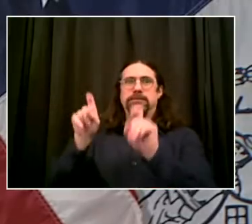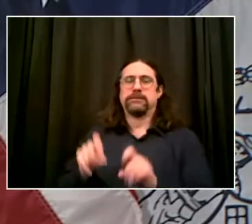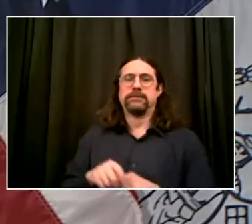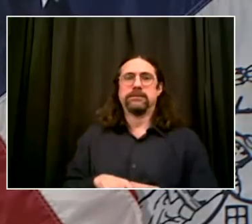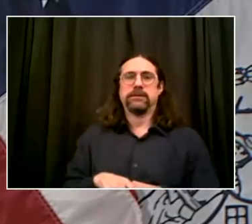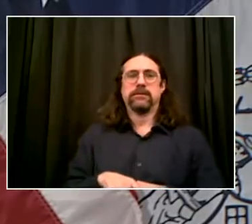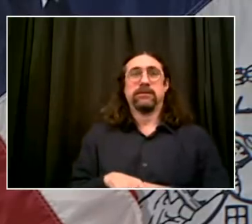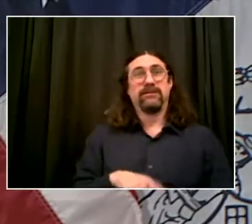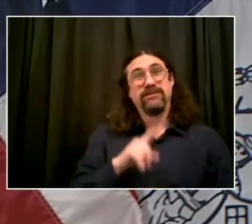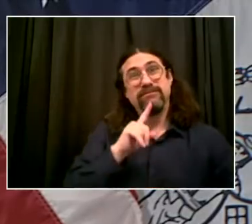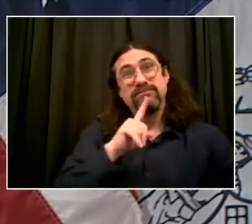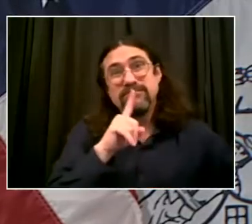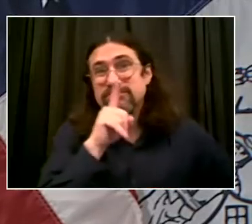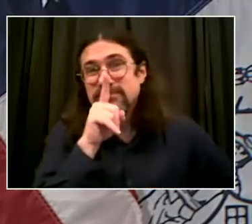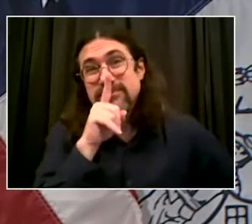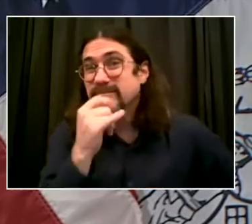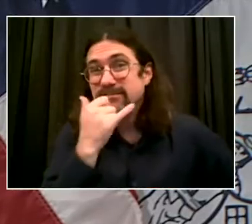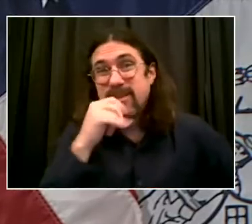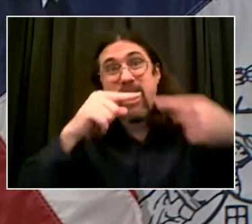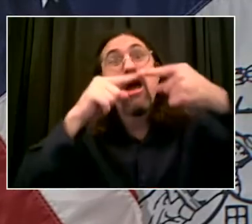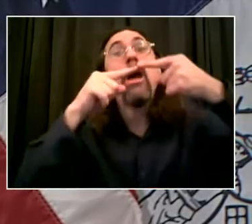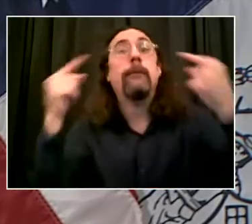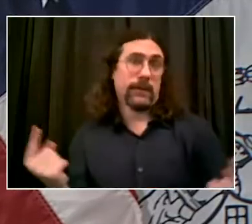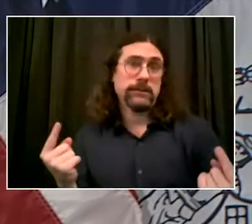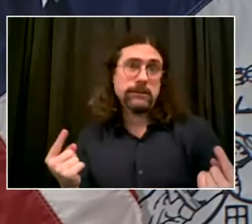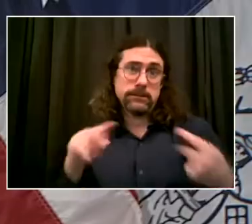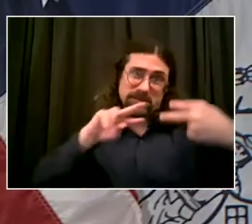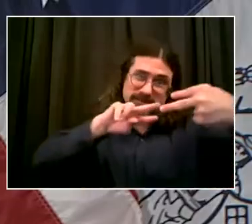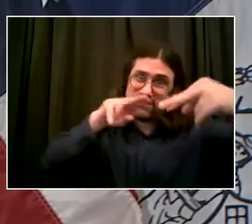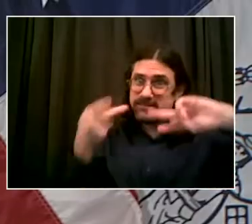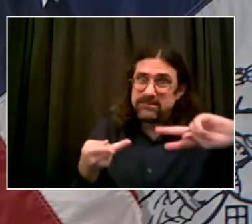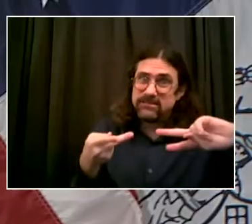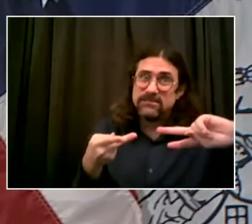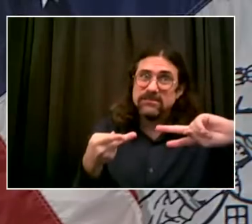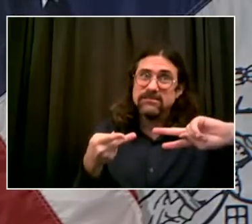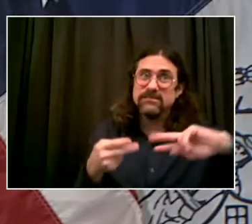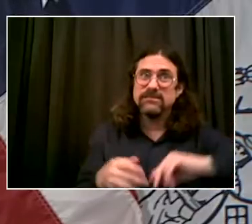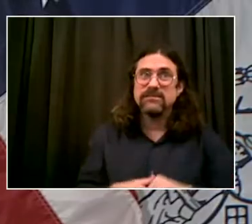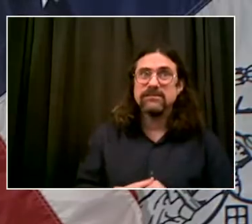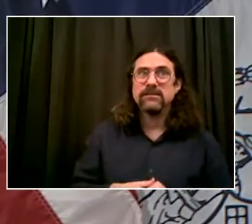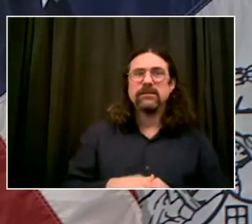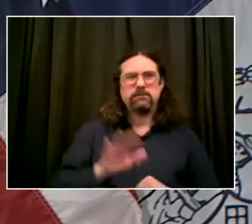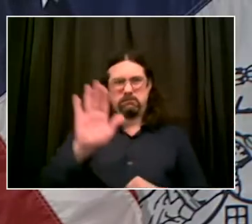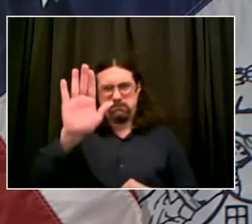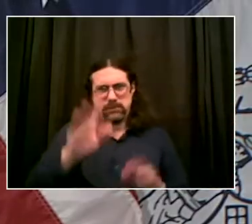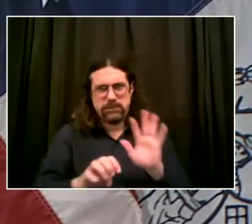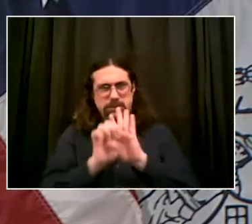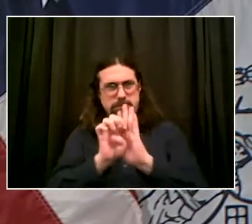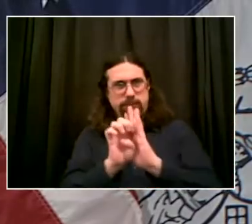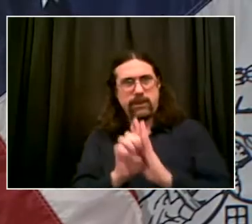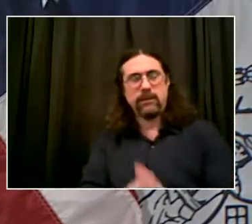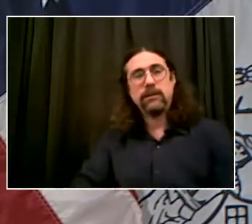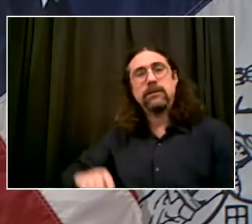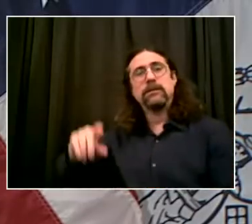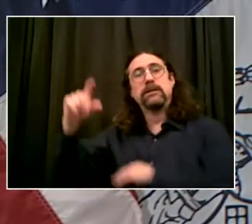BEEN REDUCED. WE SAW THAT IN SUNSET PARK, EVENTUALLY WE SAW TTHAT IN ROBOKOKN LYOVER THE LAST FEW MONTHS. SO AS PEOPLE HERE THAT I THINK IT'S ENCOURAGED PEOPLE. TESTINGGA HS